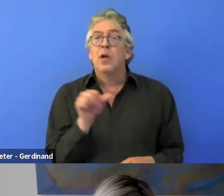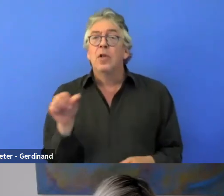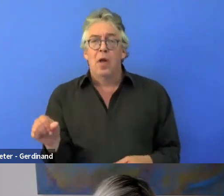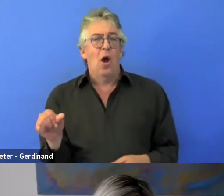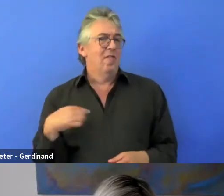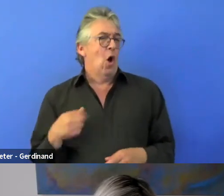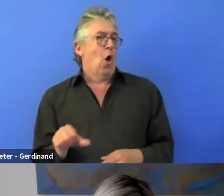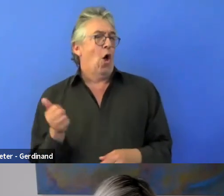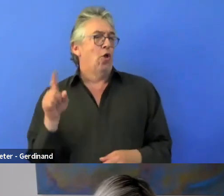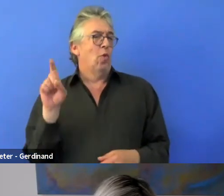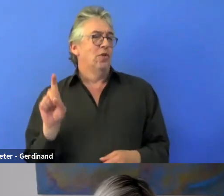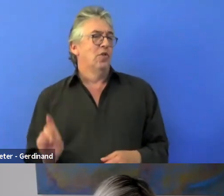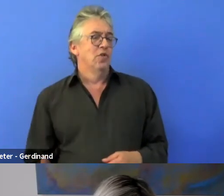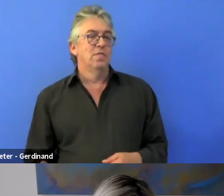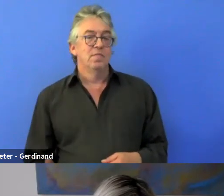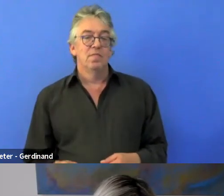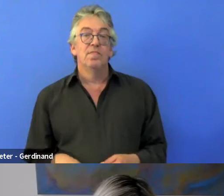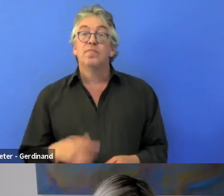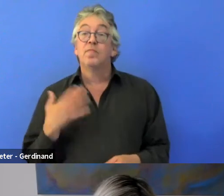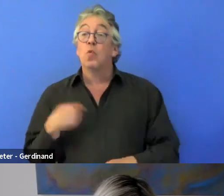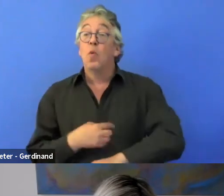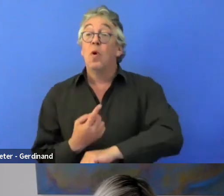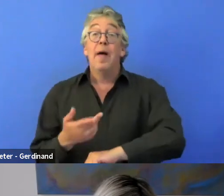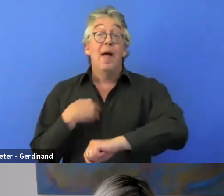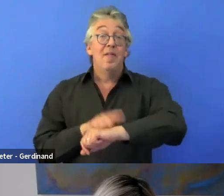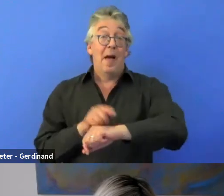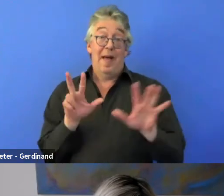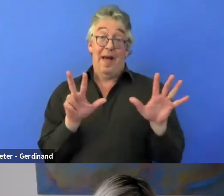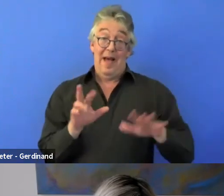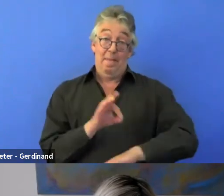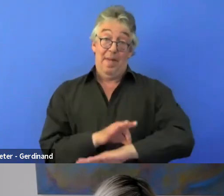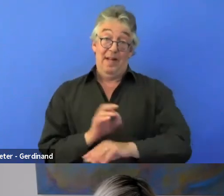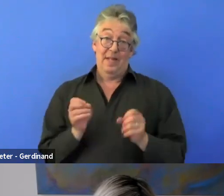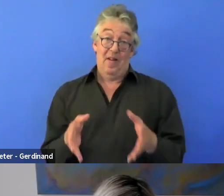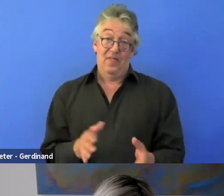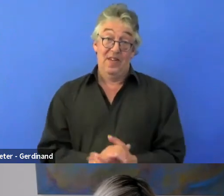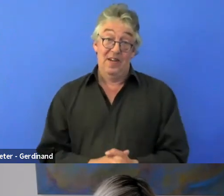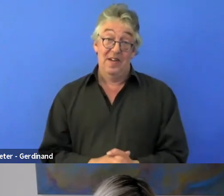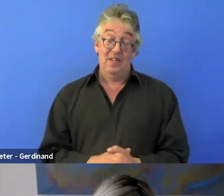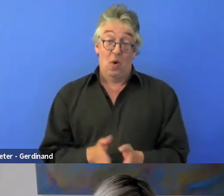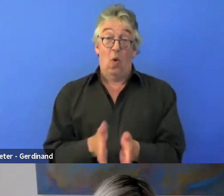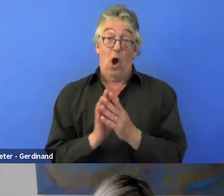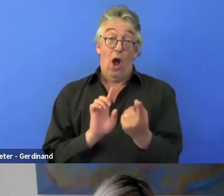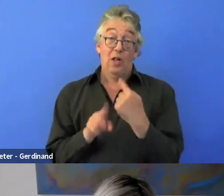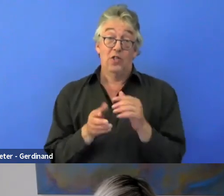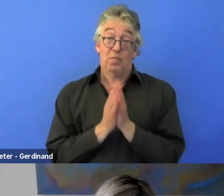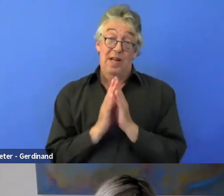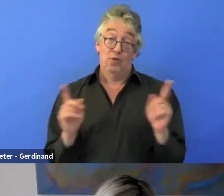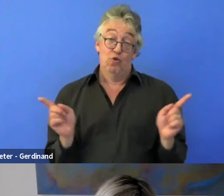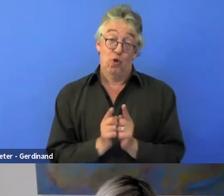Just to flag, we have eight minutes until the end of the session. When you answer, please, keep it as short as possible.